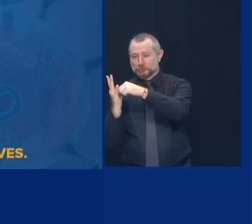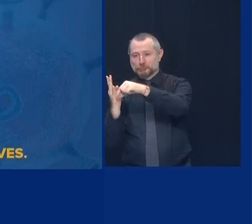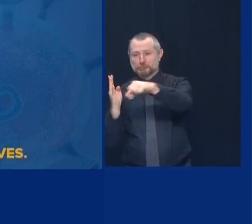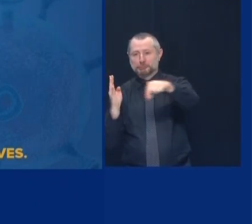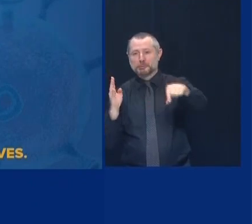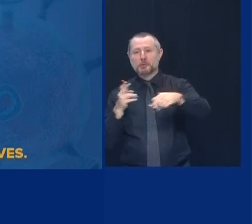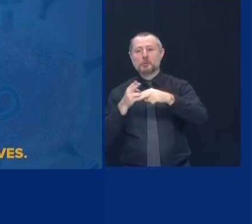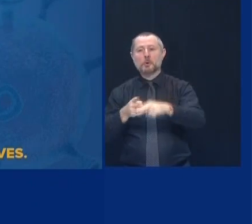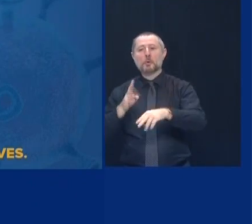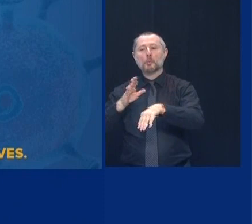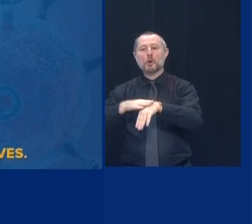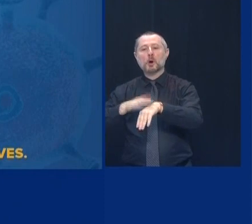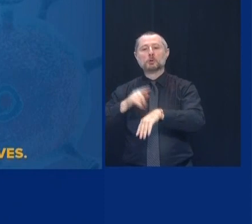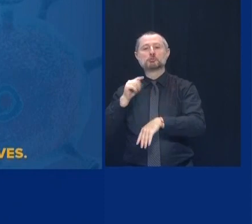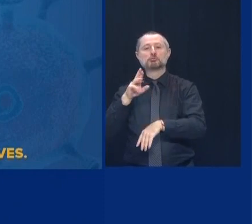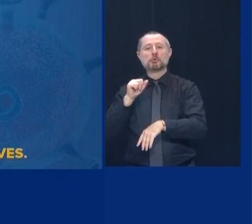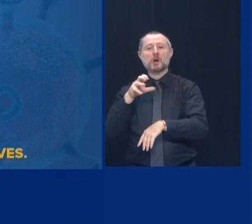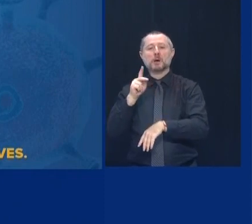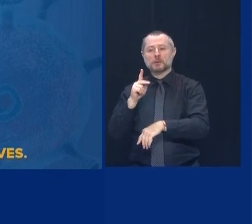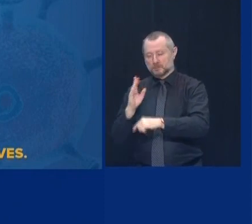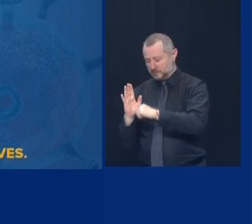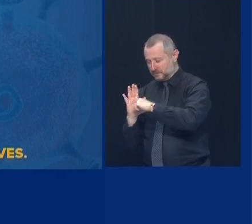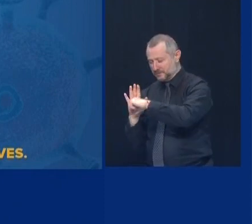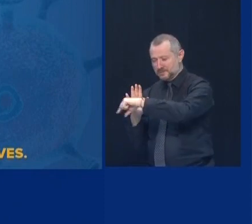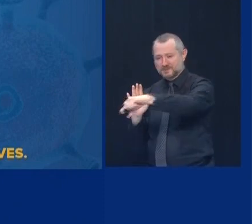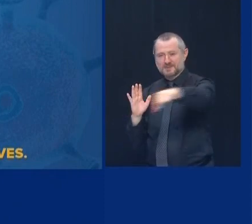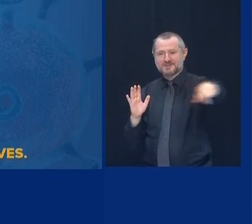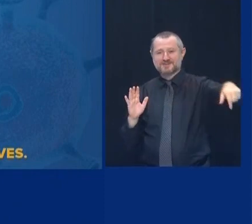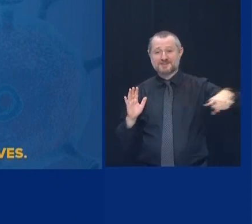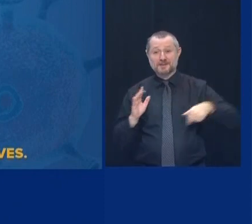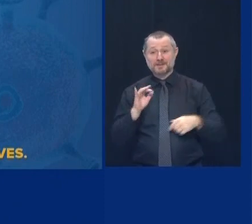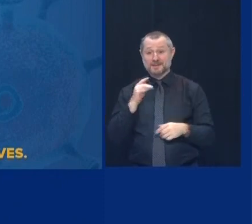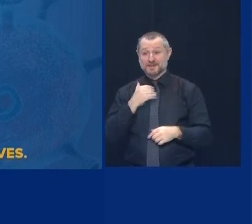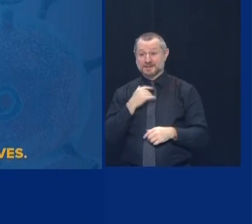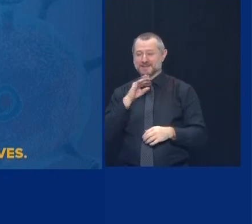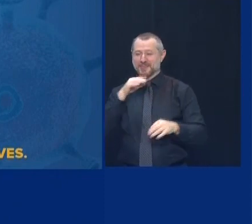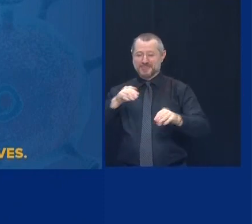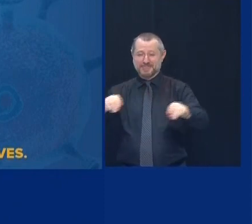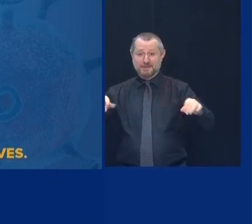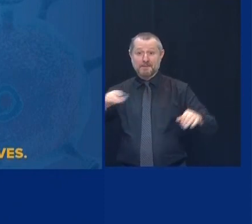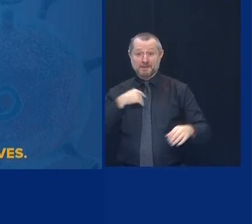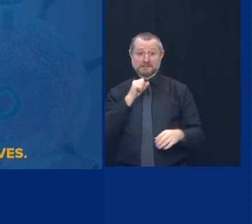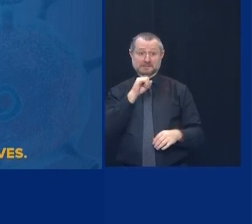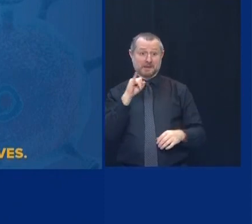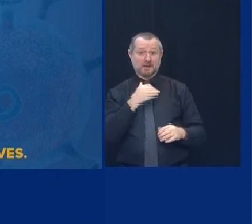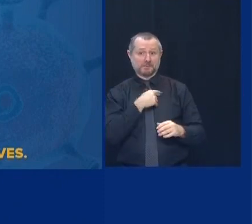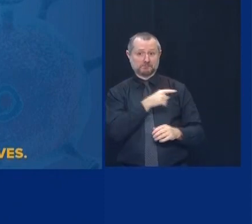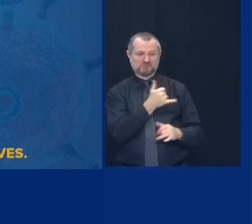CATCH THEt( BALL AND IT IS GOING TO BE A HOME RUN. WARNING TRACK SO YOU DON'T RUN INTO THE WALL.